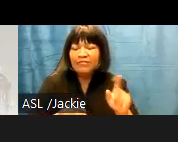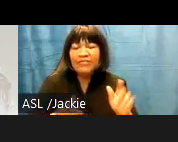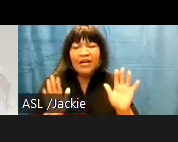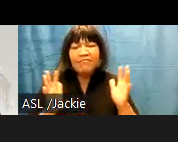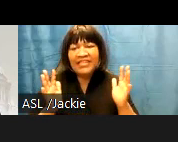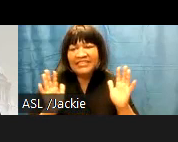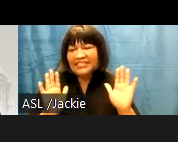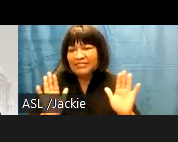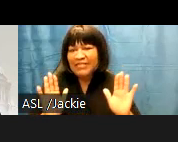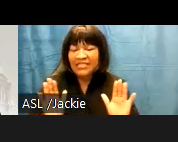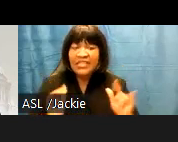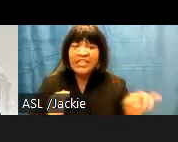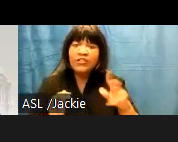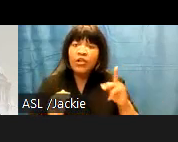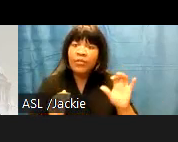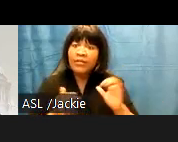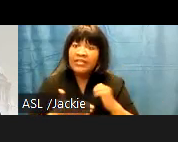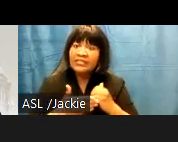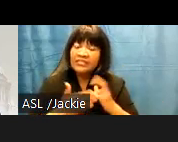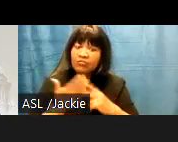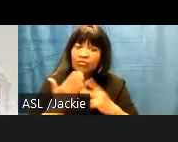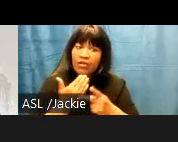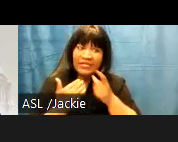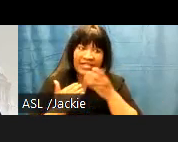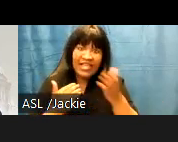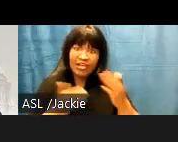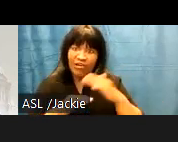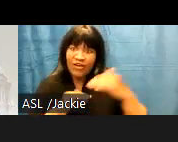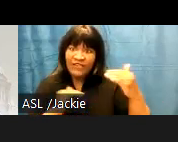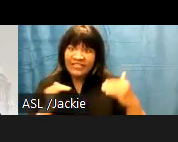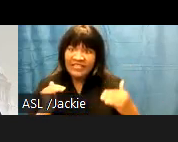If you know a public assistance program not on this list, view it on our website,